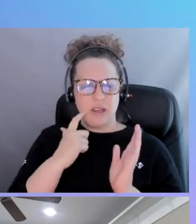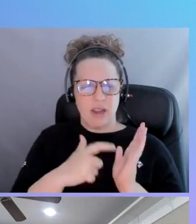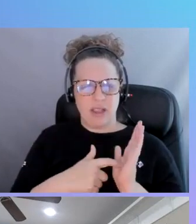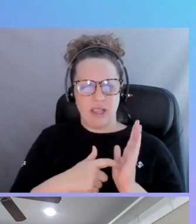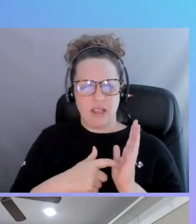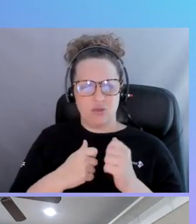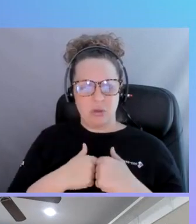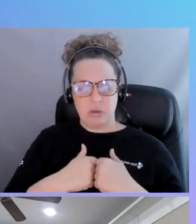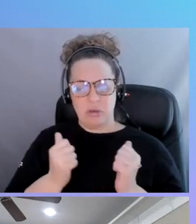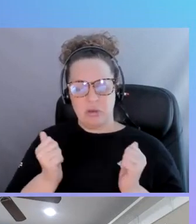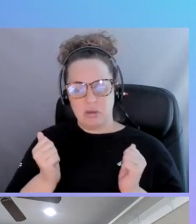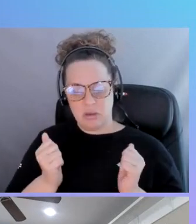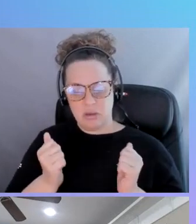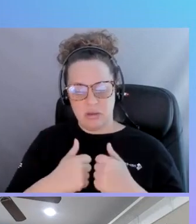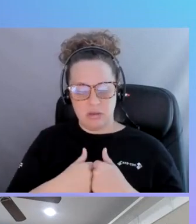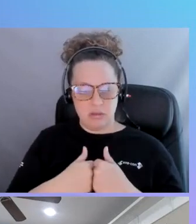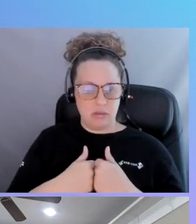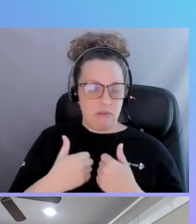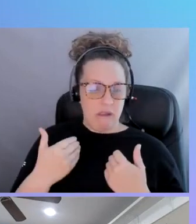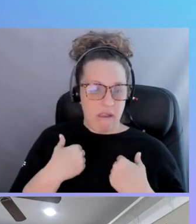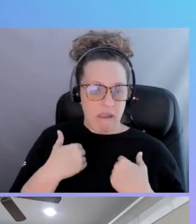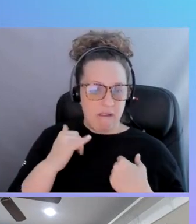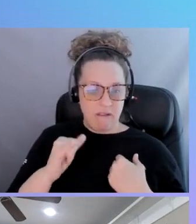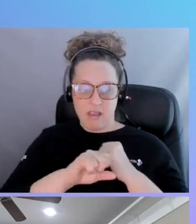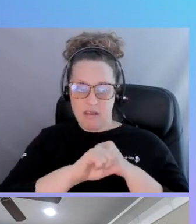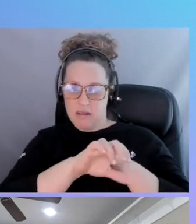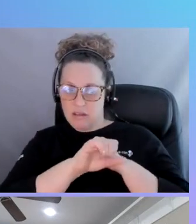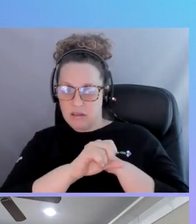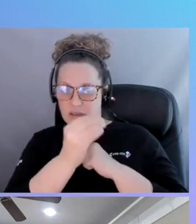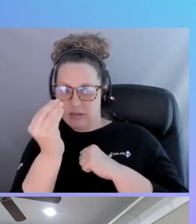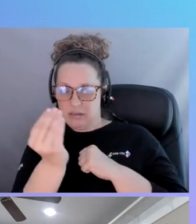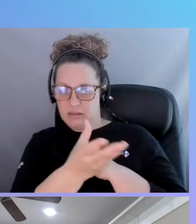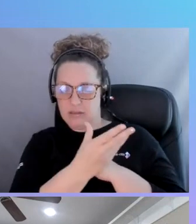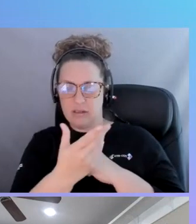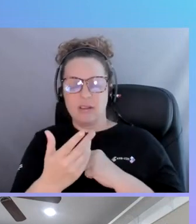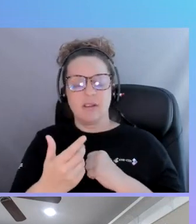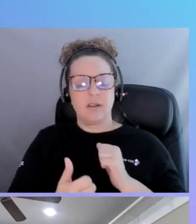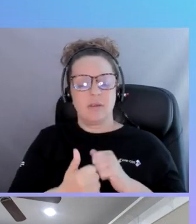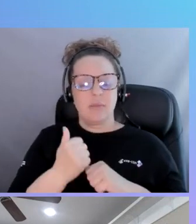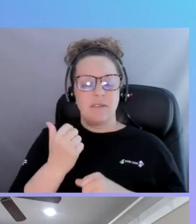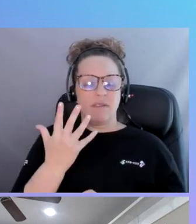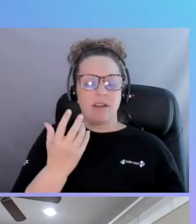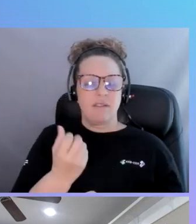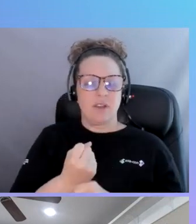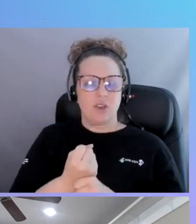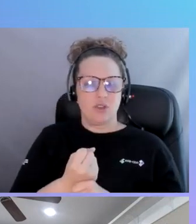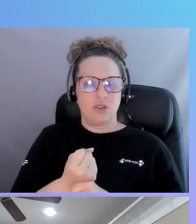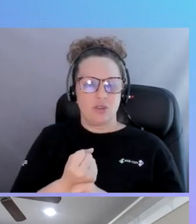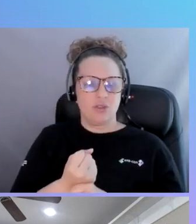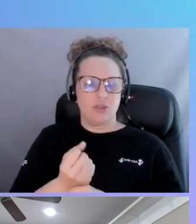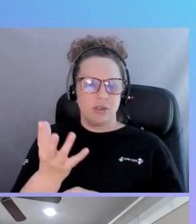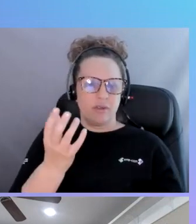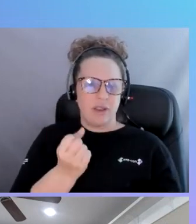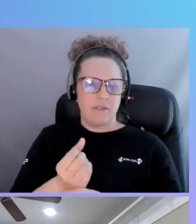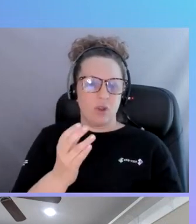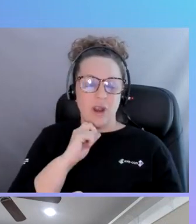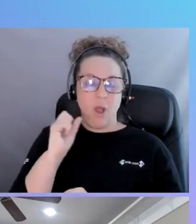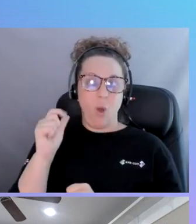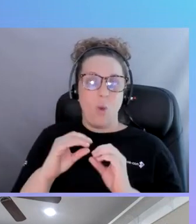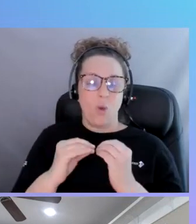they going to be running a self ID campaign to most of them, run them every five years, not all organizations do it, but a lot